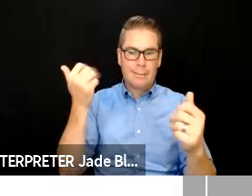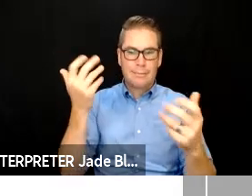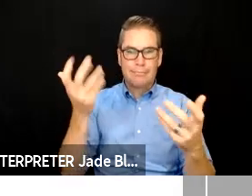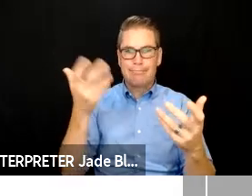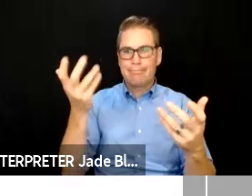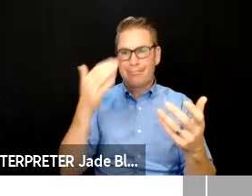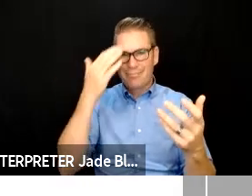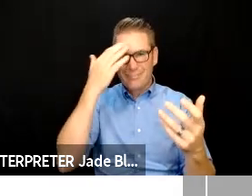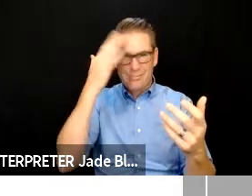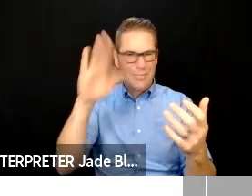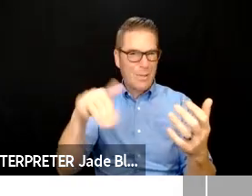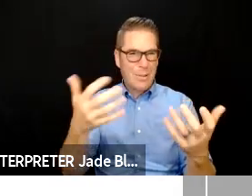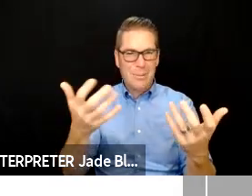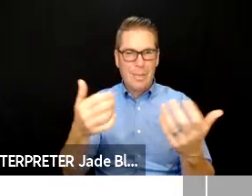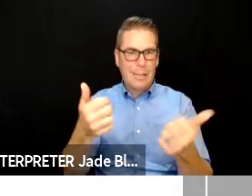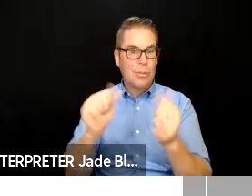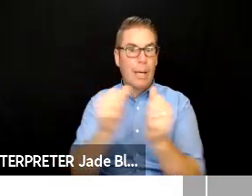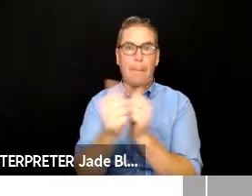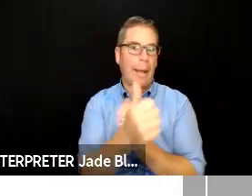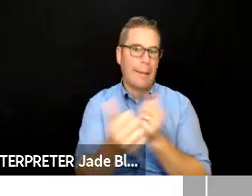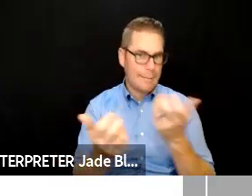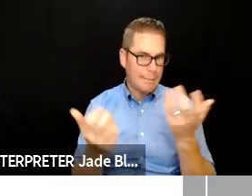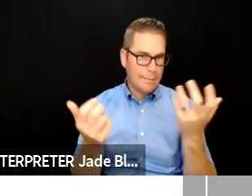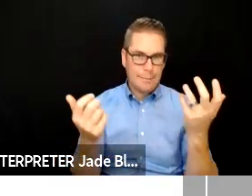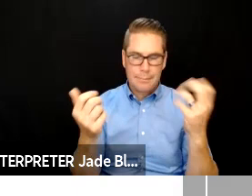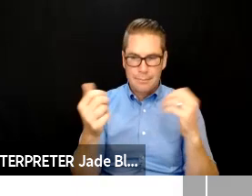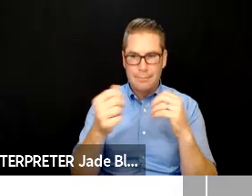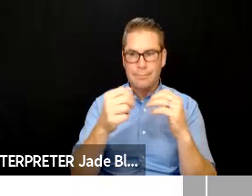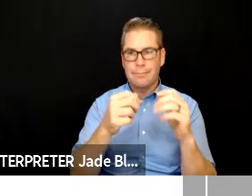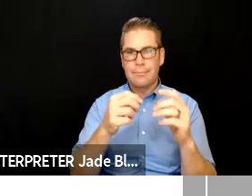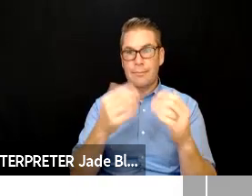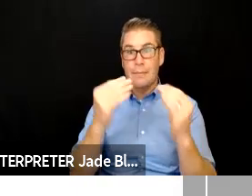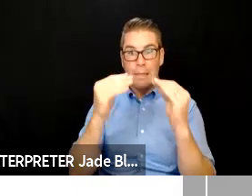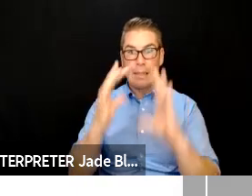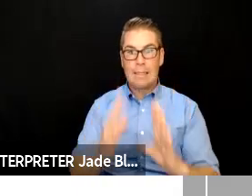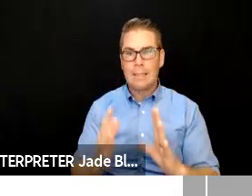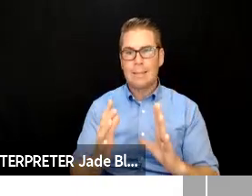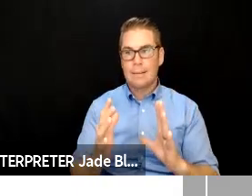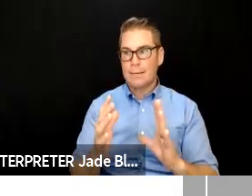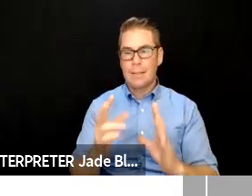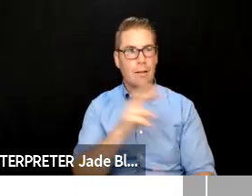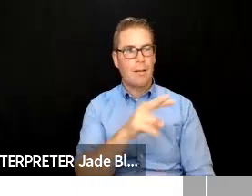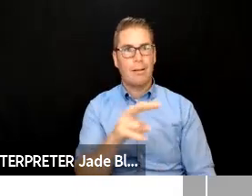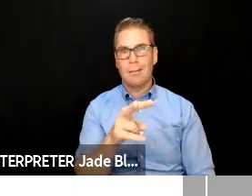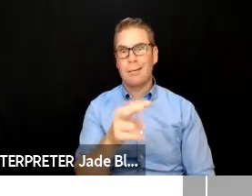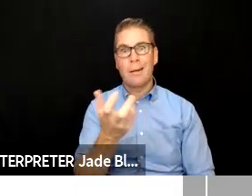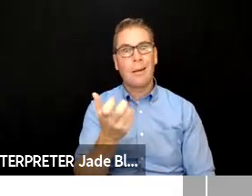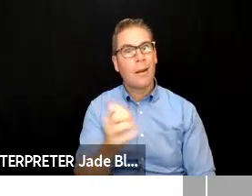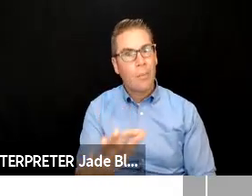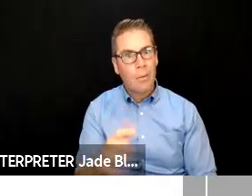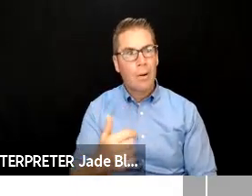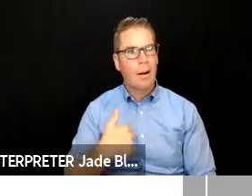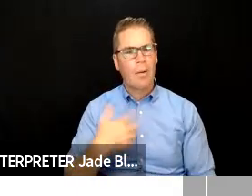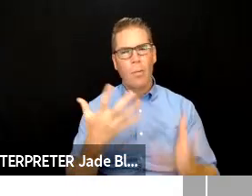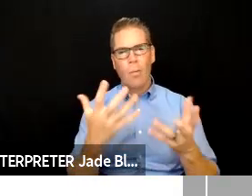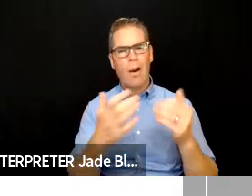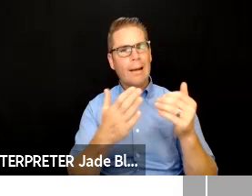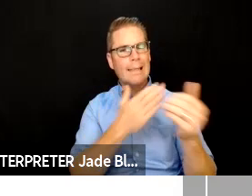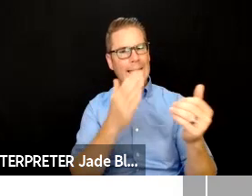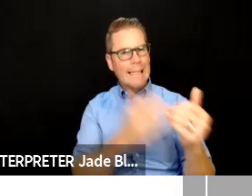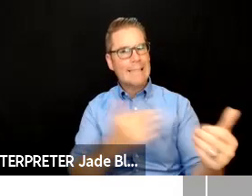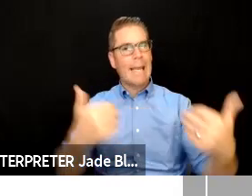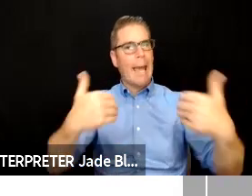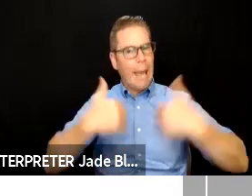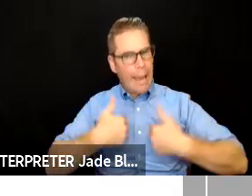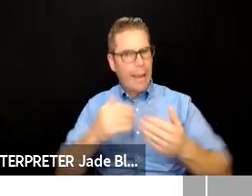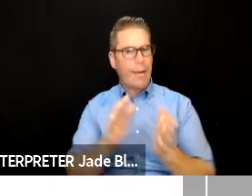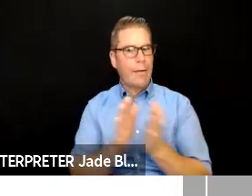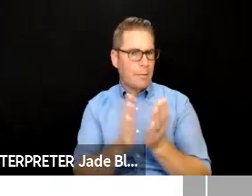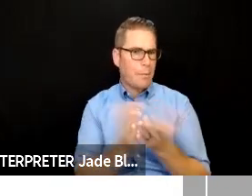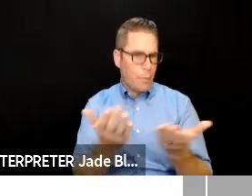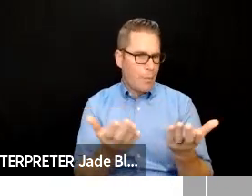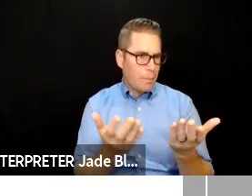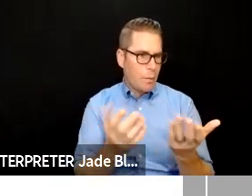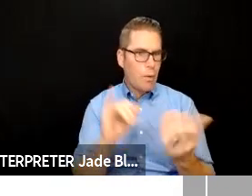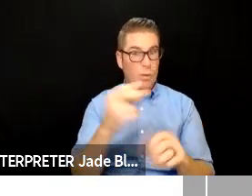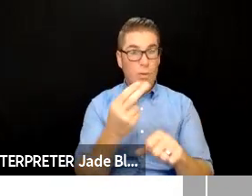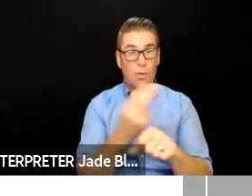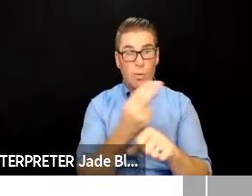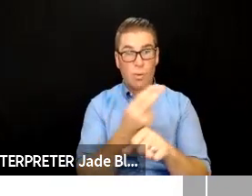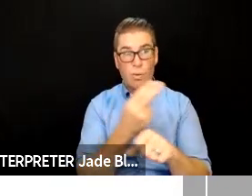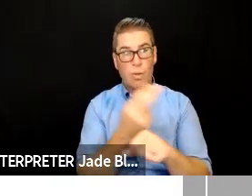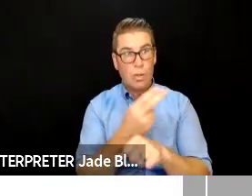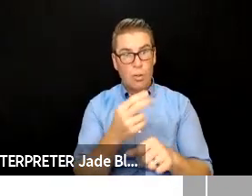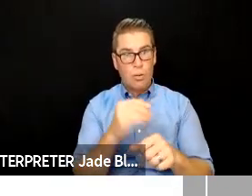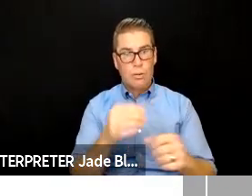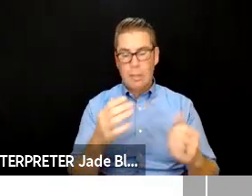Sally Potter: Just pass the class. So, of course, this is as an instructor. This is not what you want. You want your students to have your materials you want them to be able to use the materials to get the best possible grade and learn the most from your class.